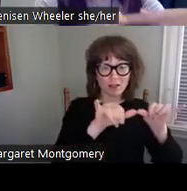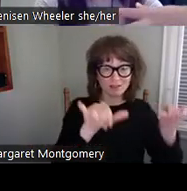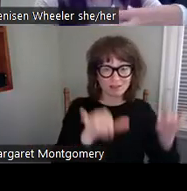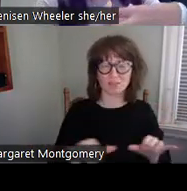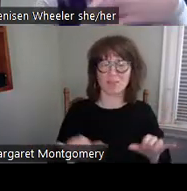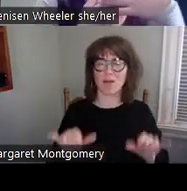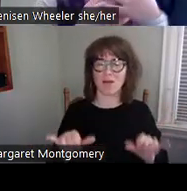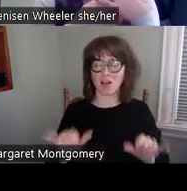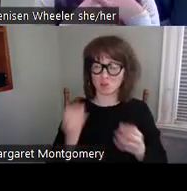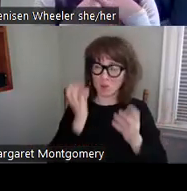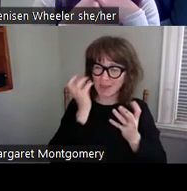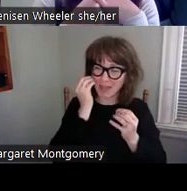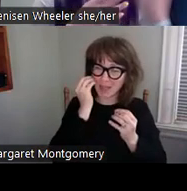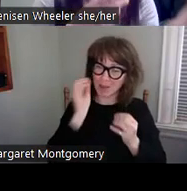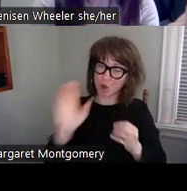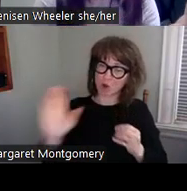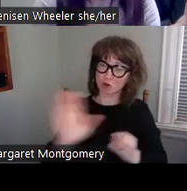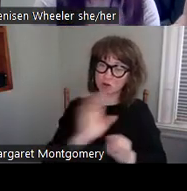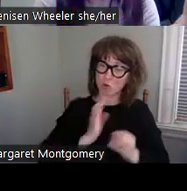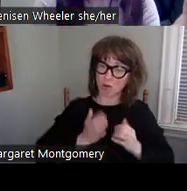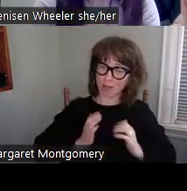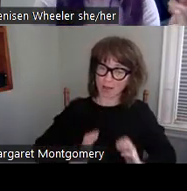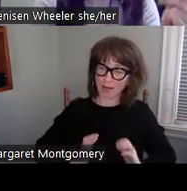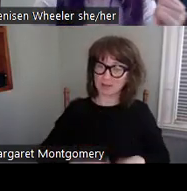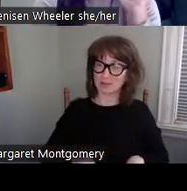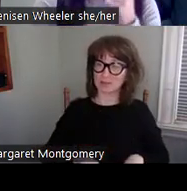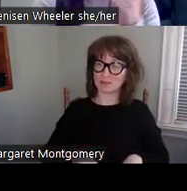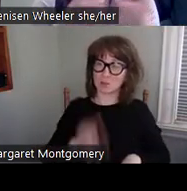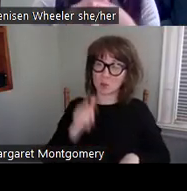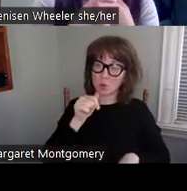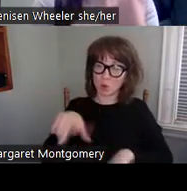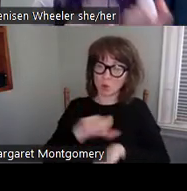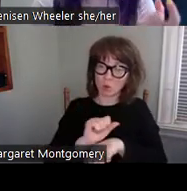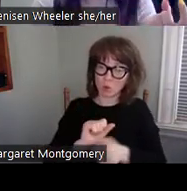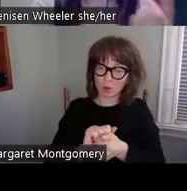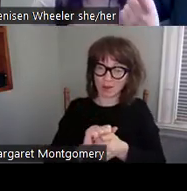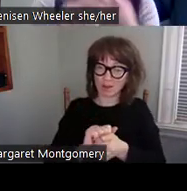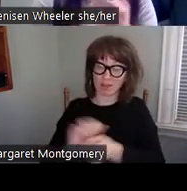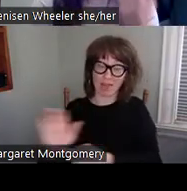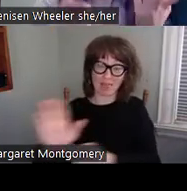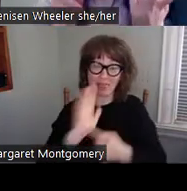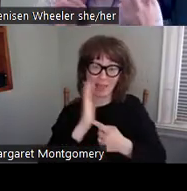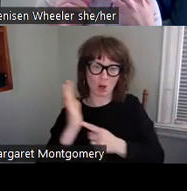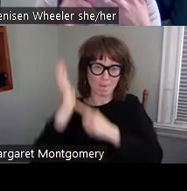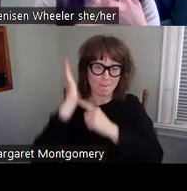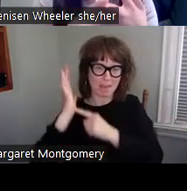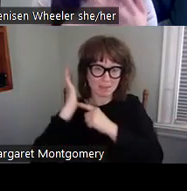with how they might, how their past experience of impression, whether it's at work at the